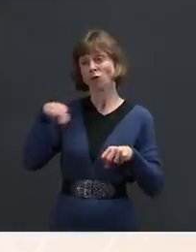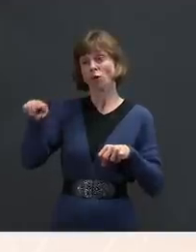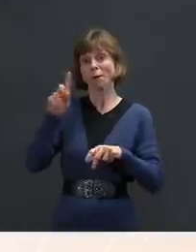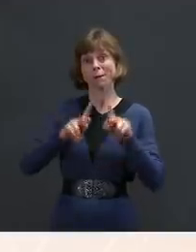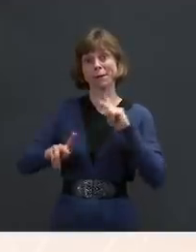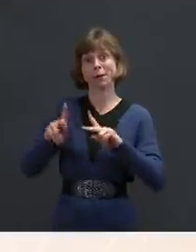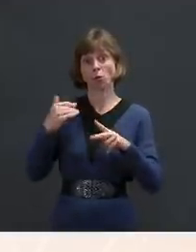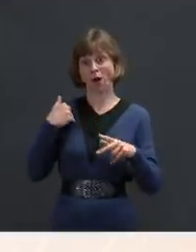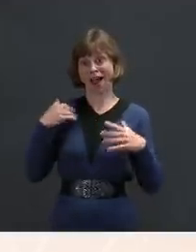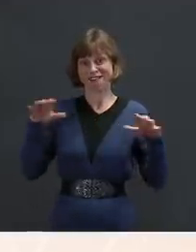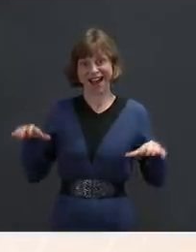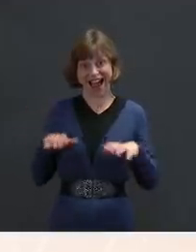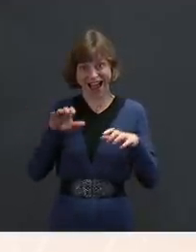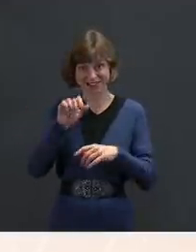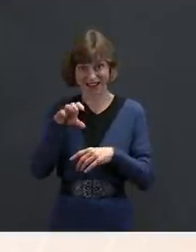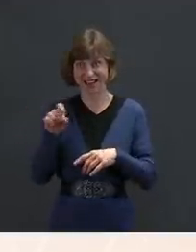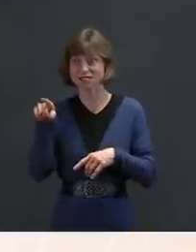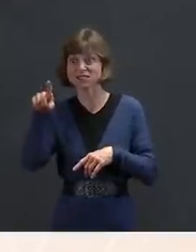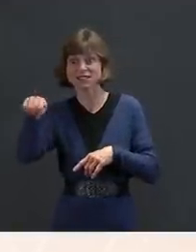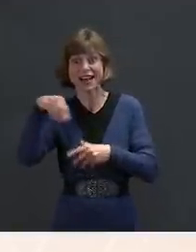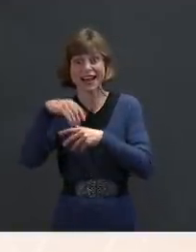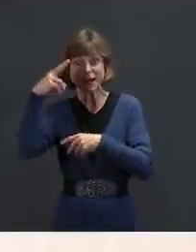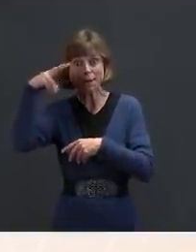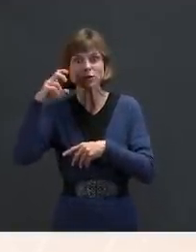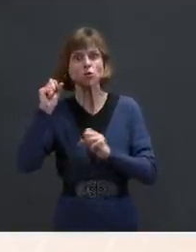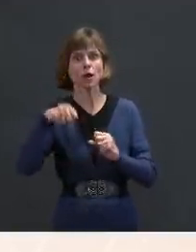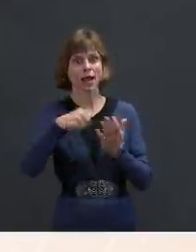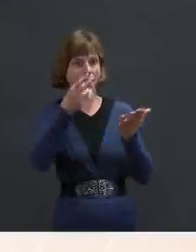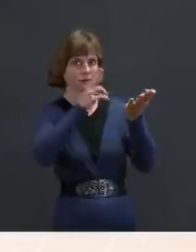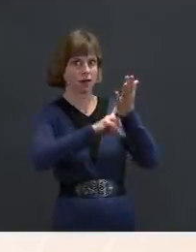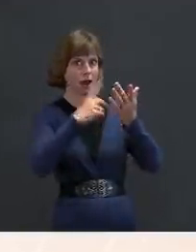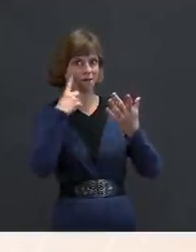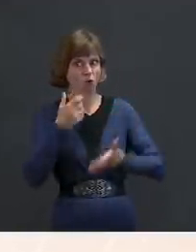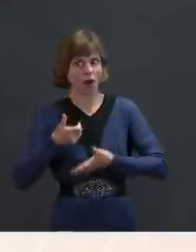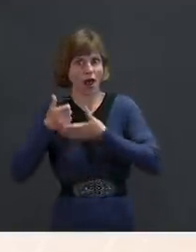to actually register for relief using their phones.